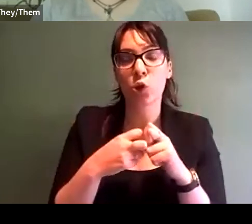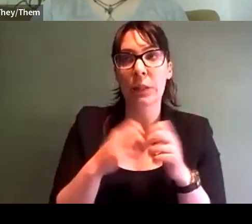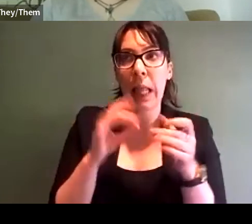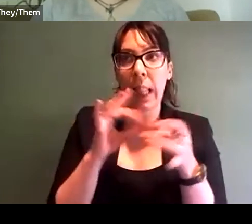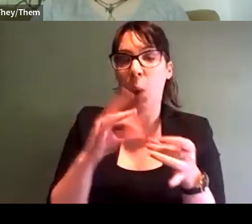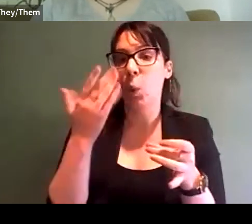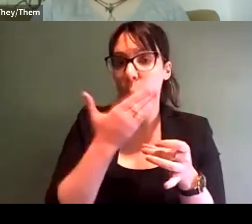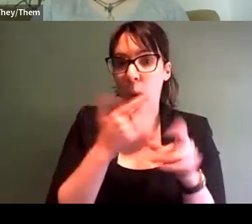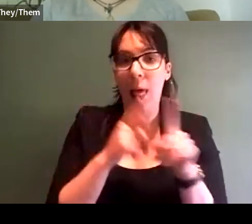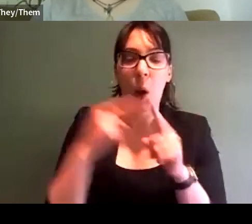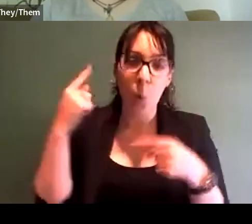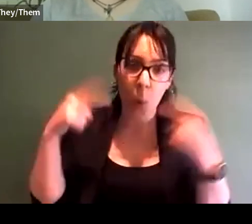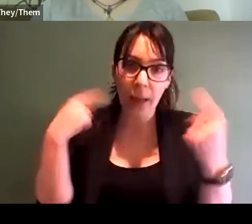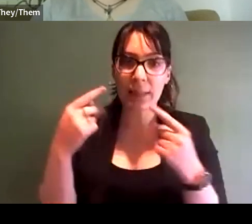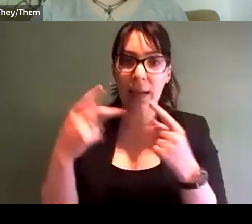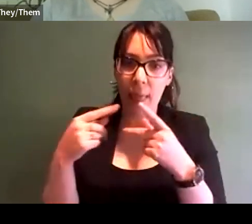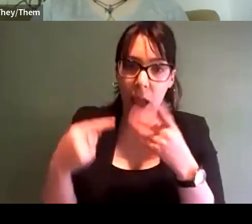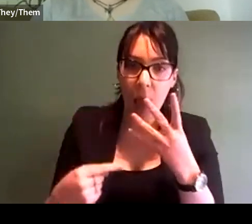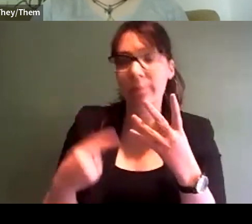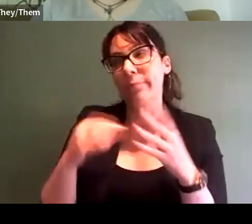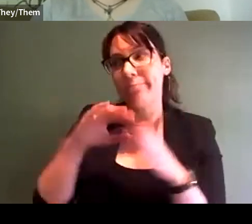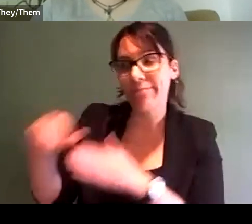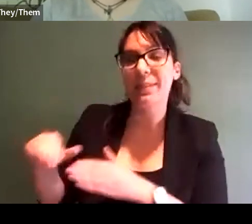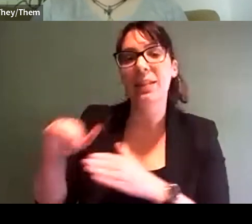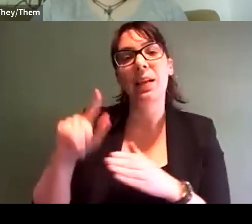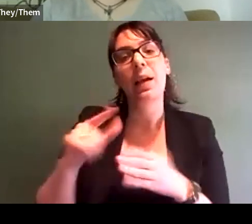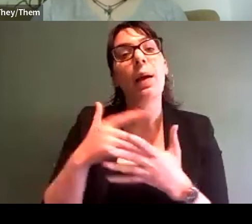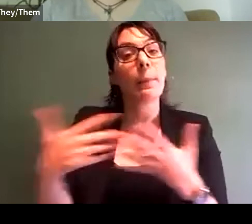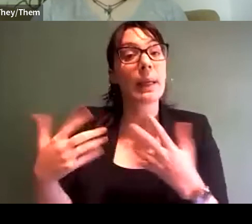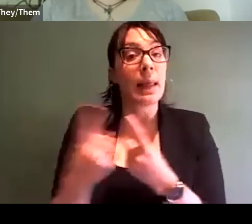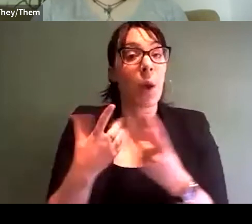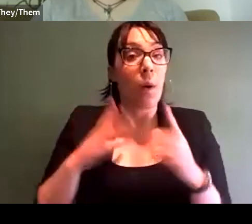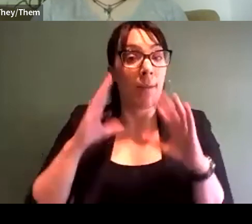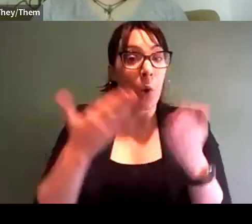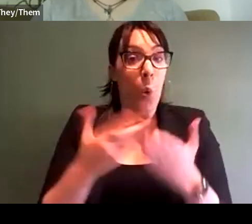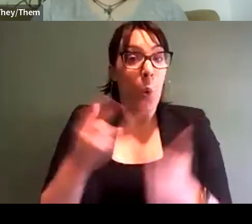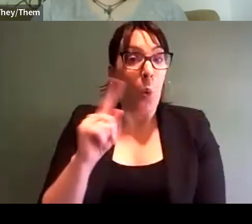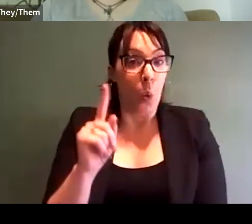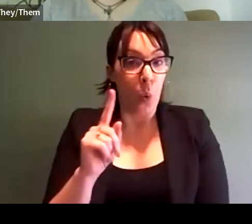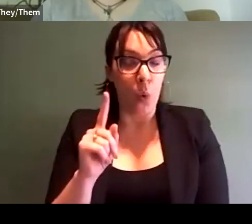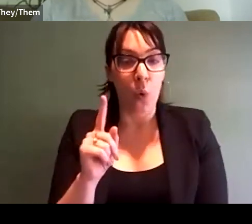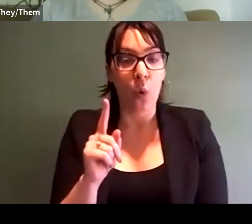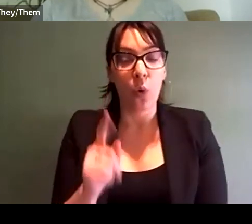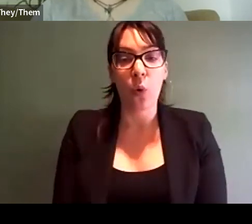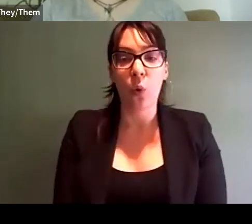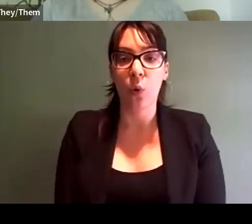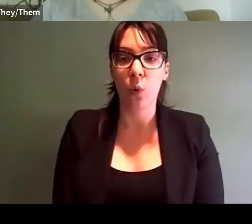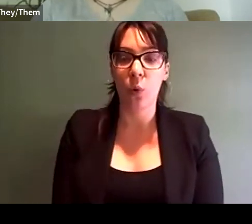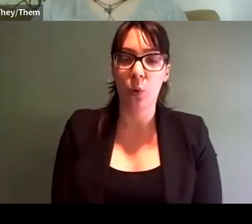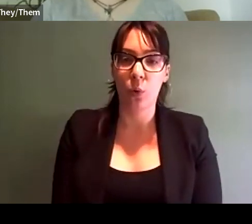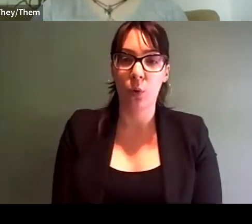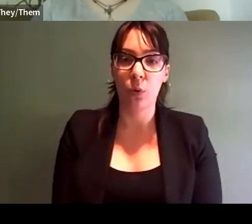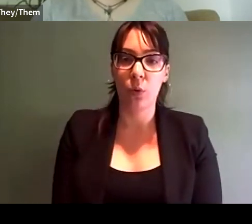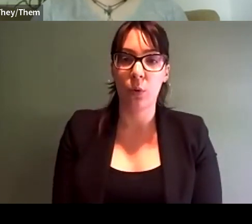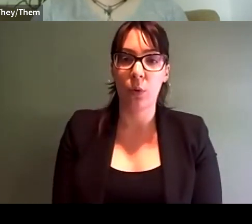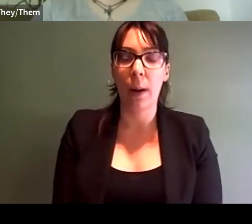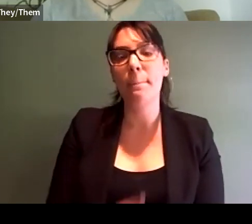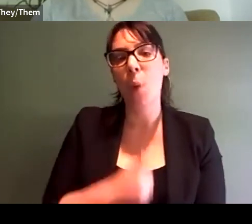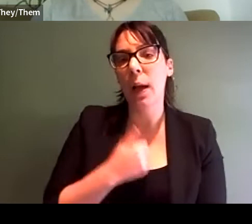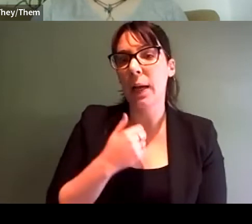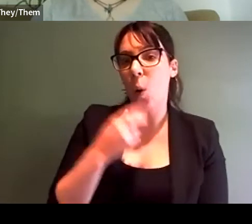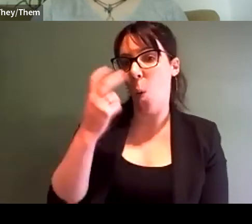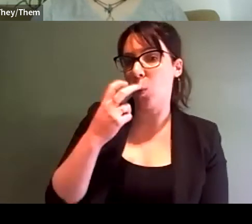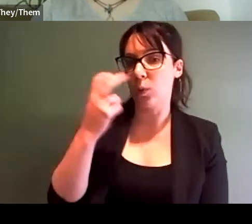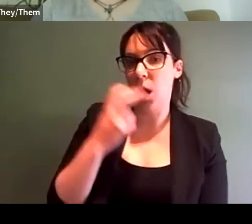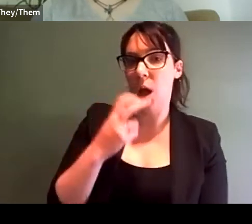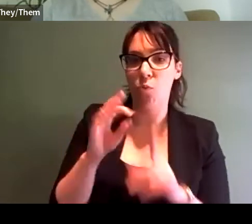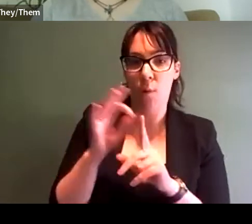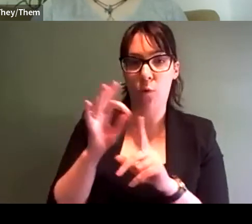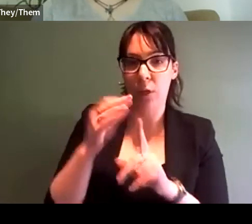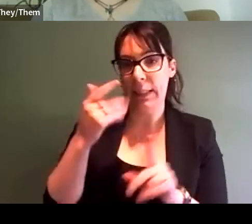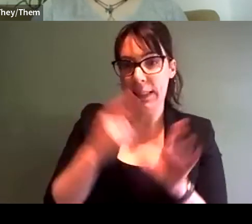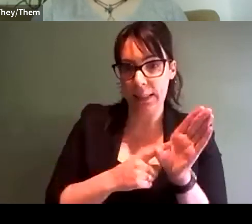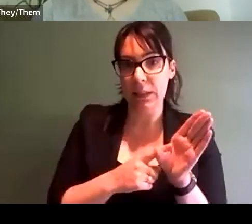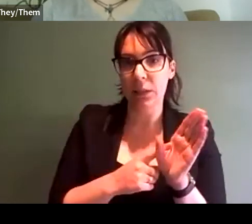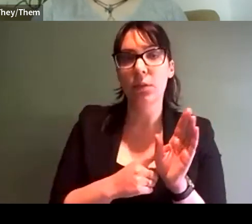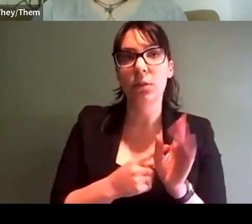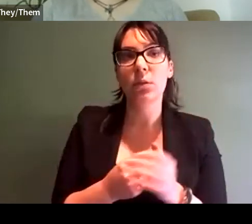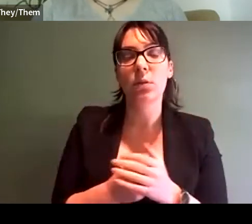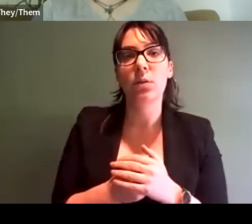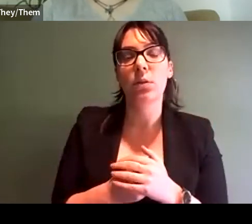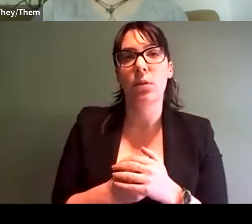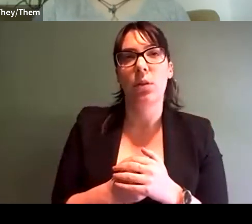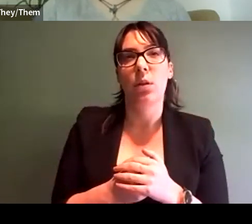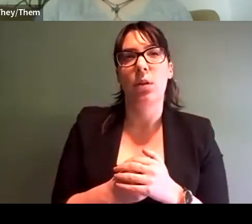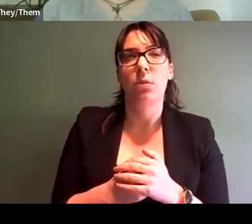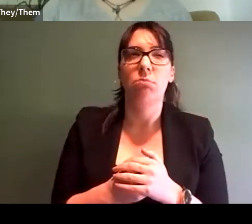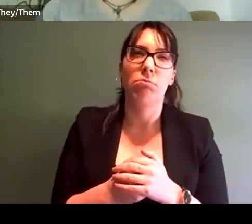that wasn't really taken care of, but that's another story for another day. The main one I want to focus on is in once this is my kind of my senior how many years but this is still really prevalent because this would happen to any younger sense as well